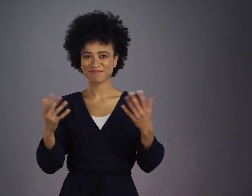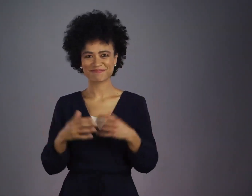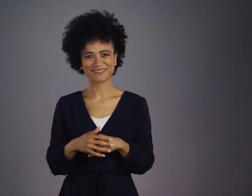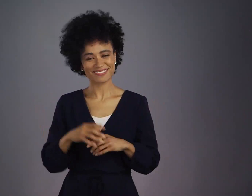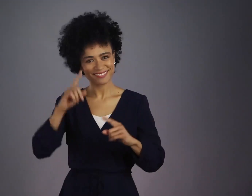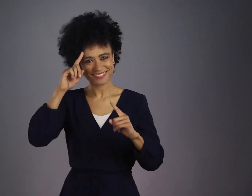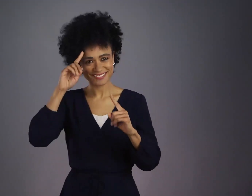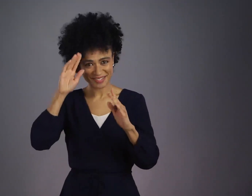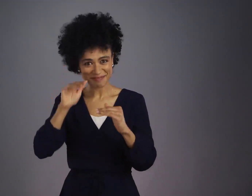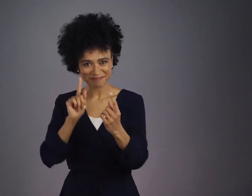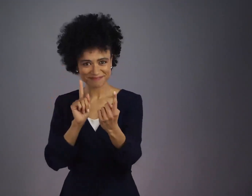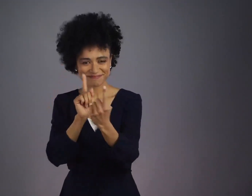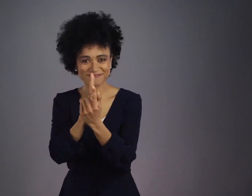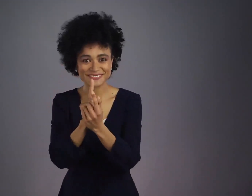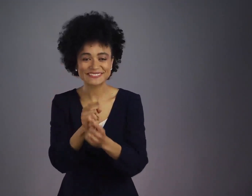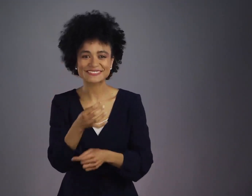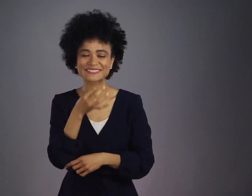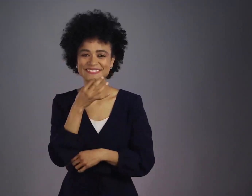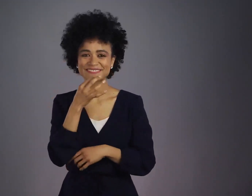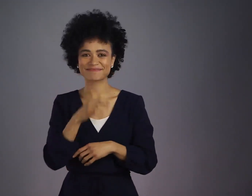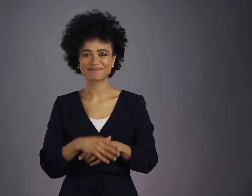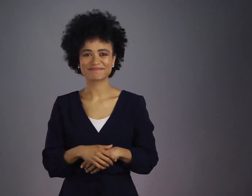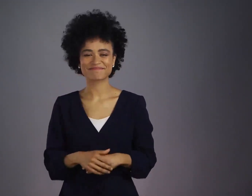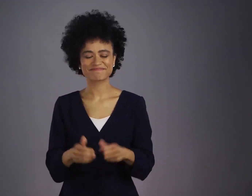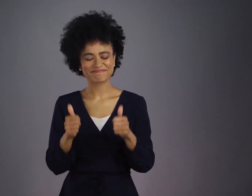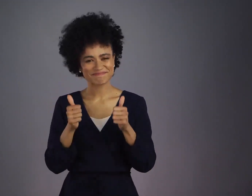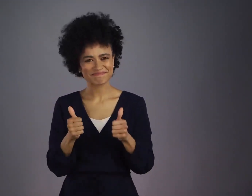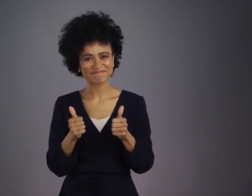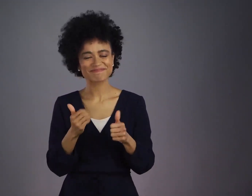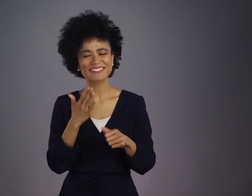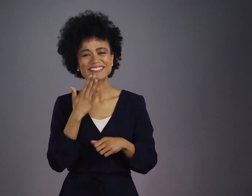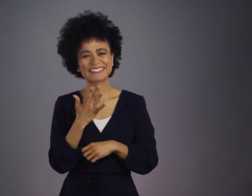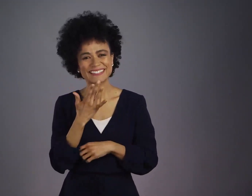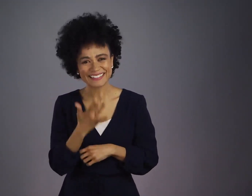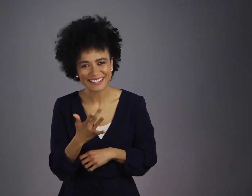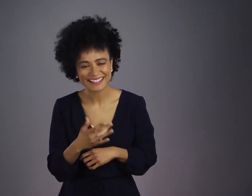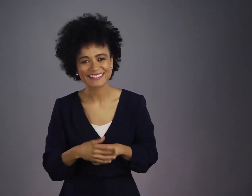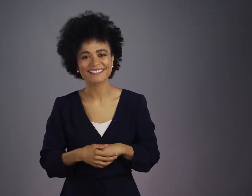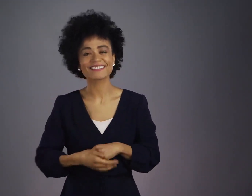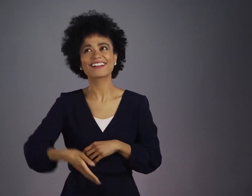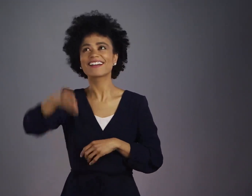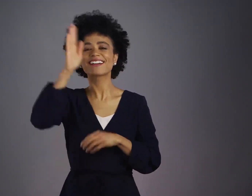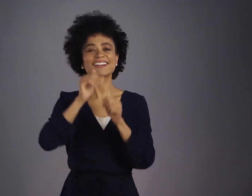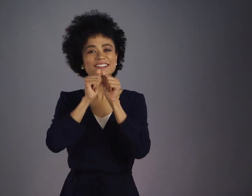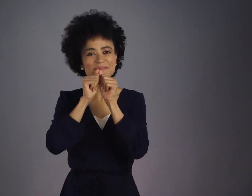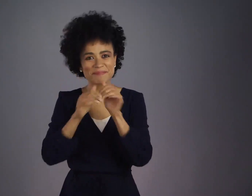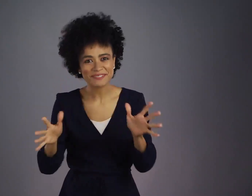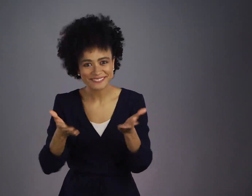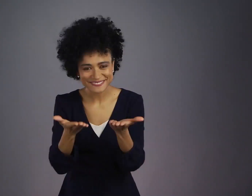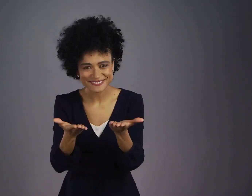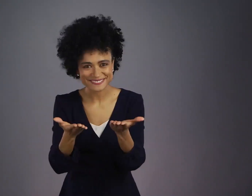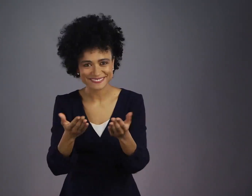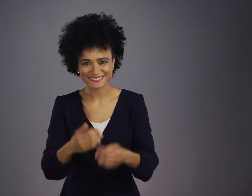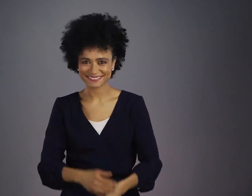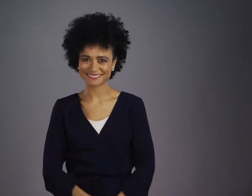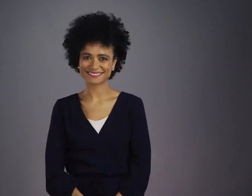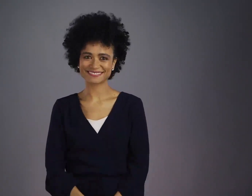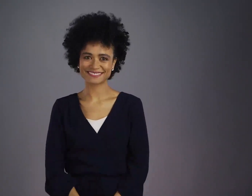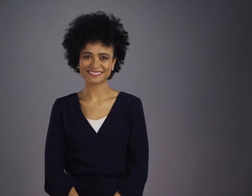So to you out there who may soon be with us — we say "Good luck and God bless you!"